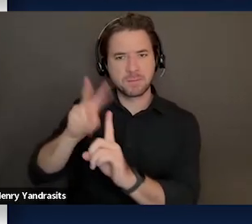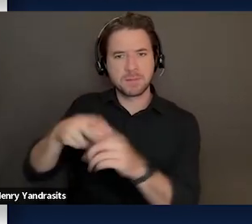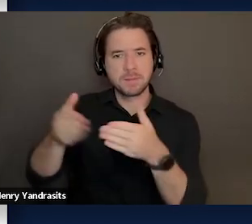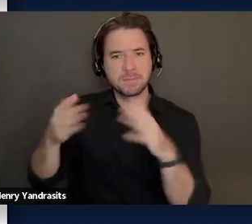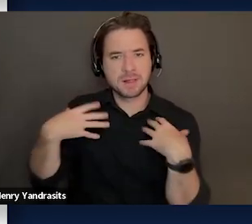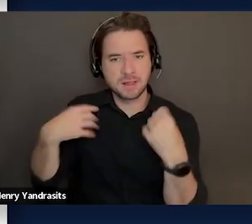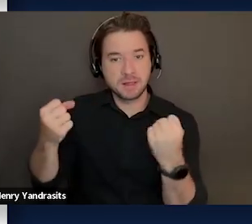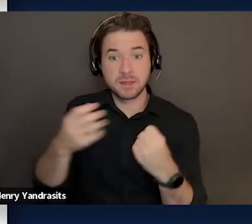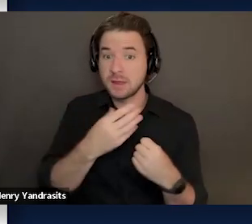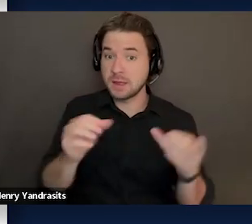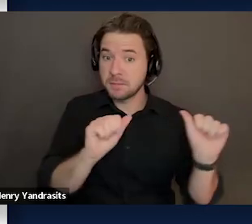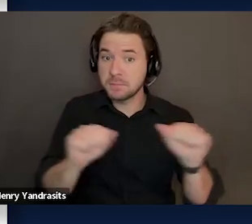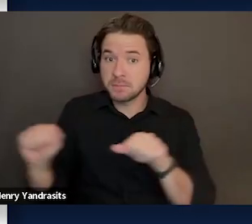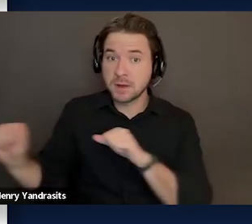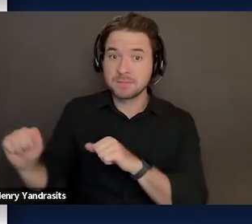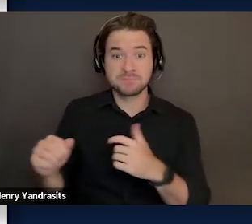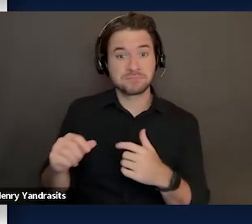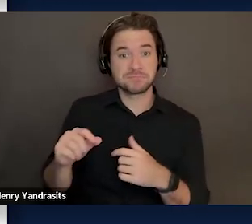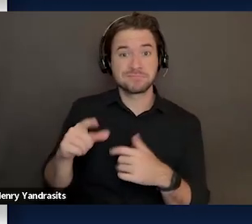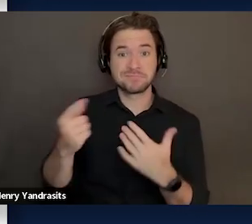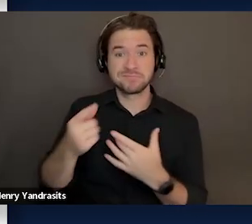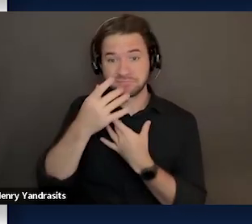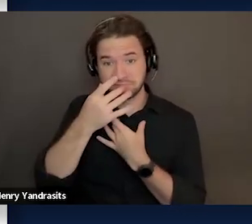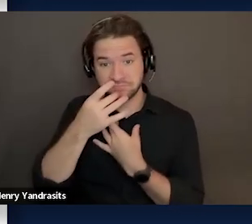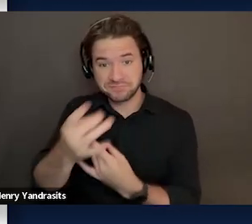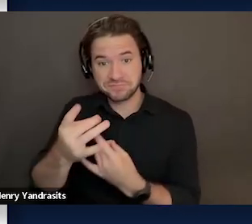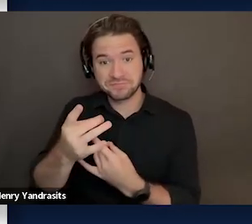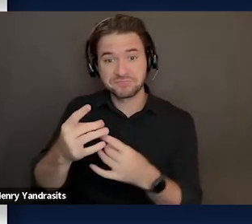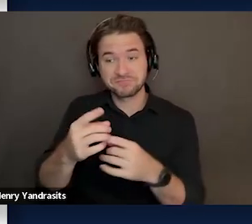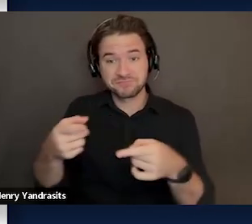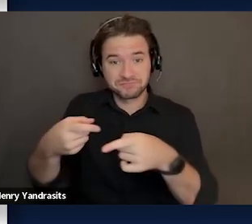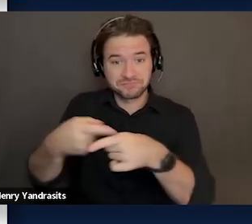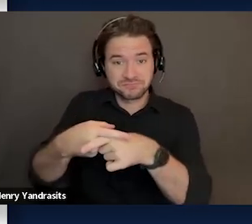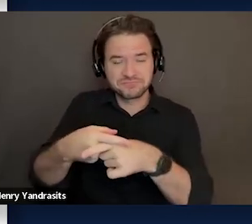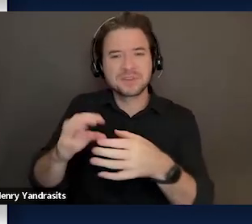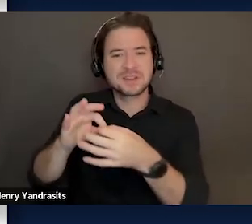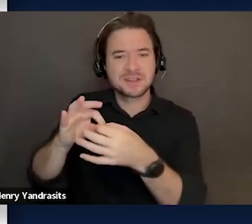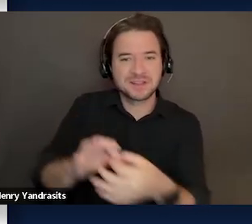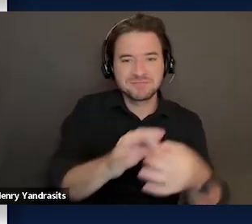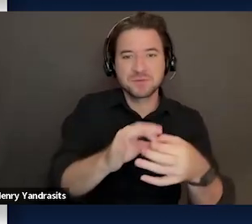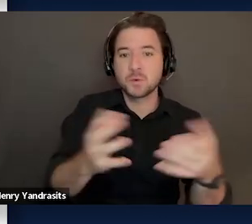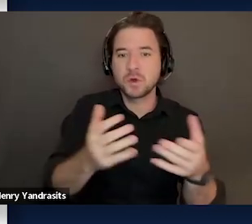Um, and as a possible instance of interest convergence, leading to new forms of biomedicalization.